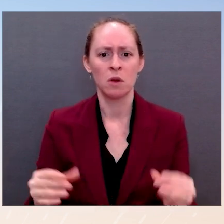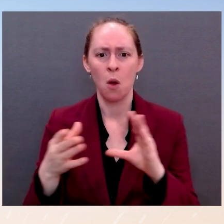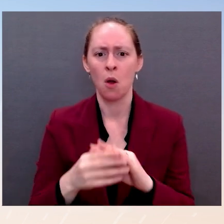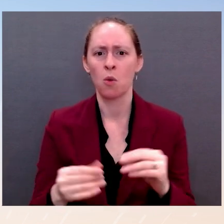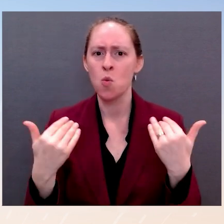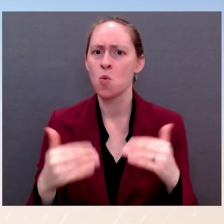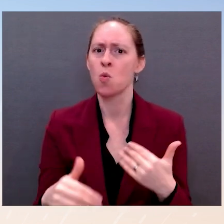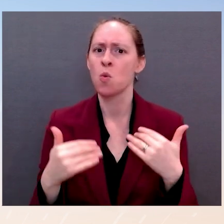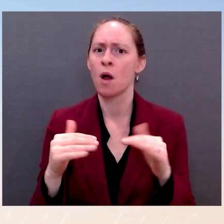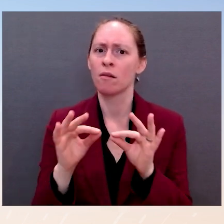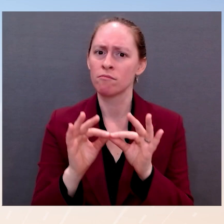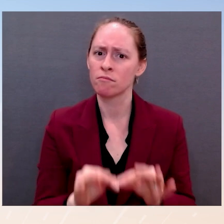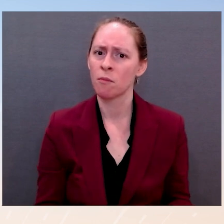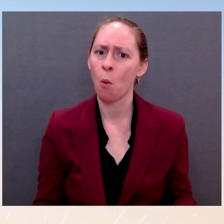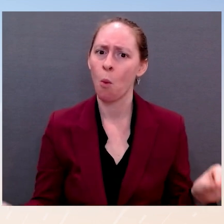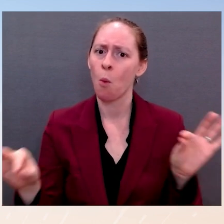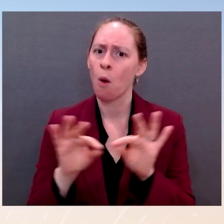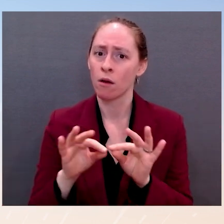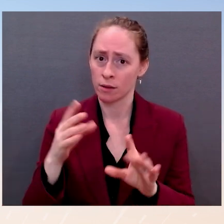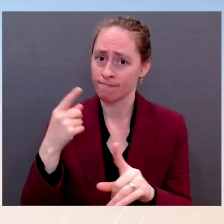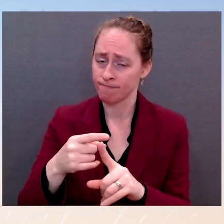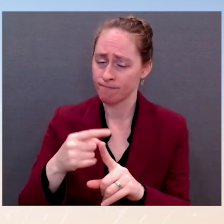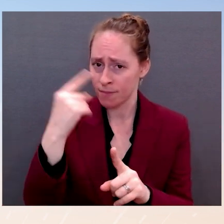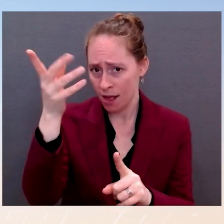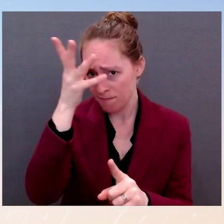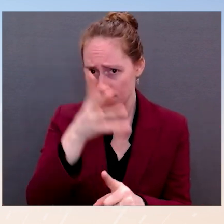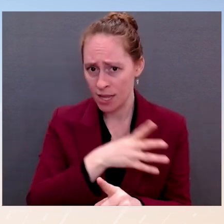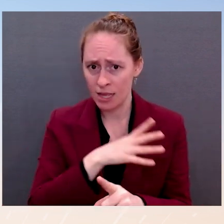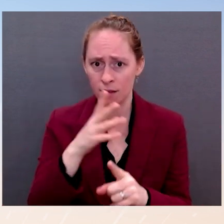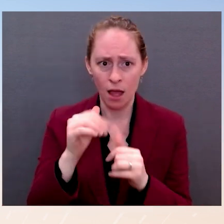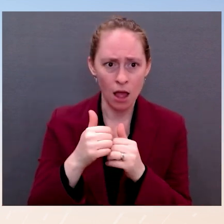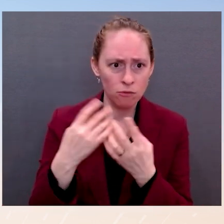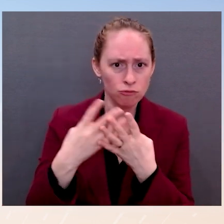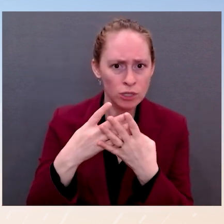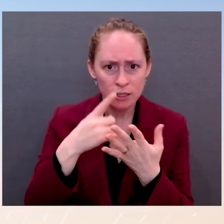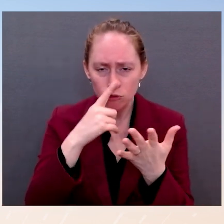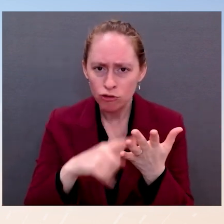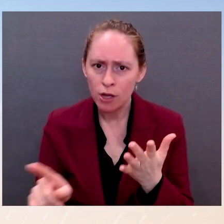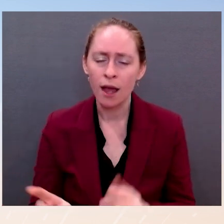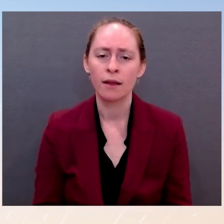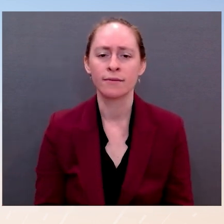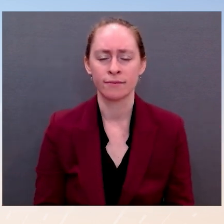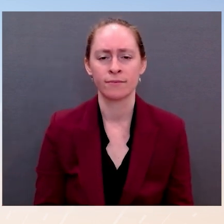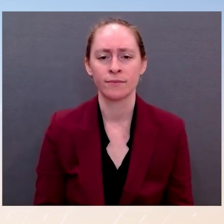of importance of black men, screening mothers recent years